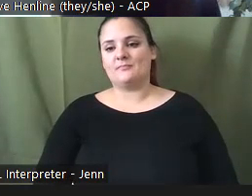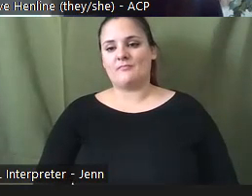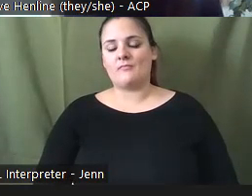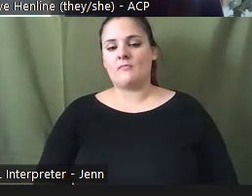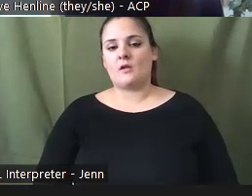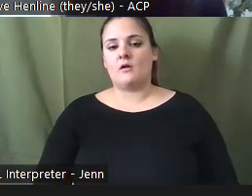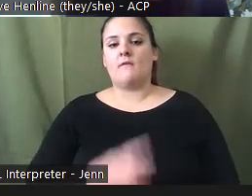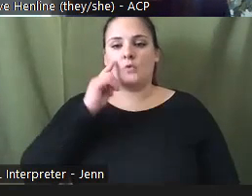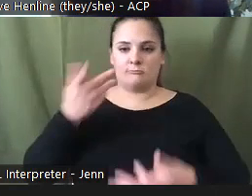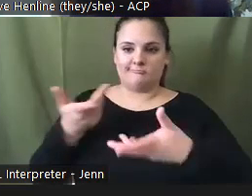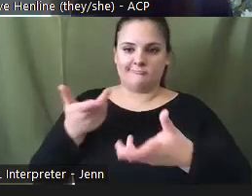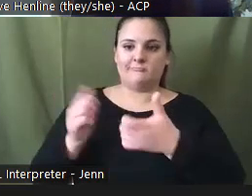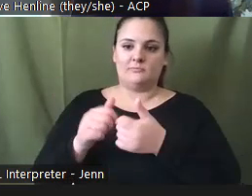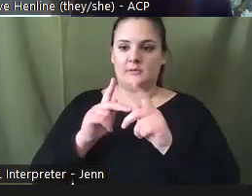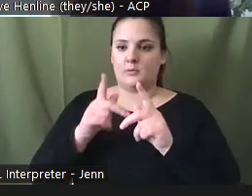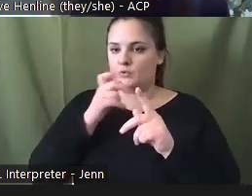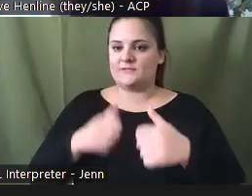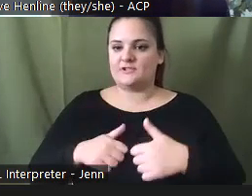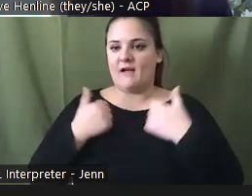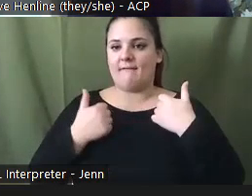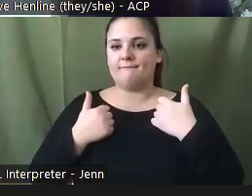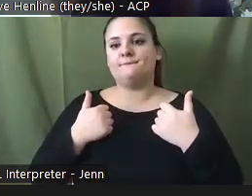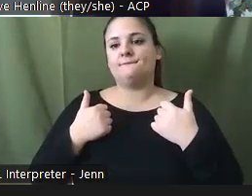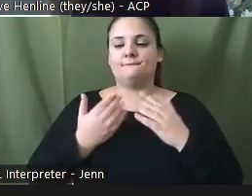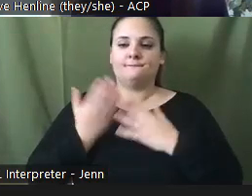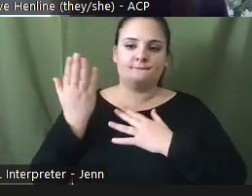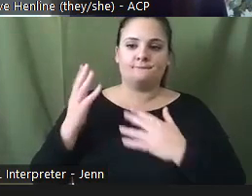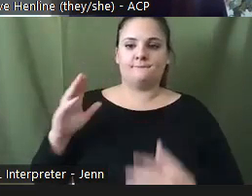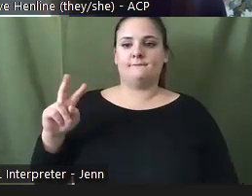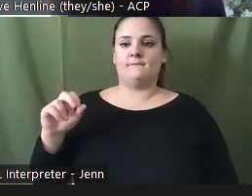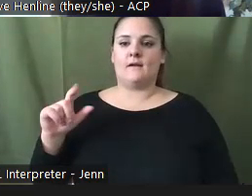that are enrolling. And then you can help survivors enroll.